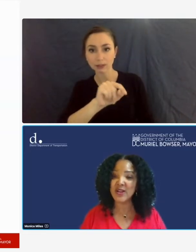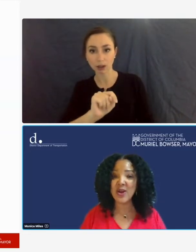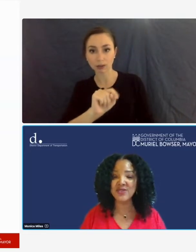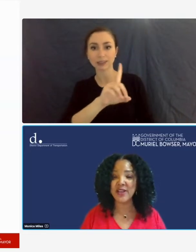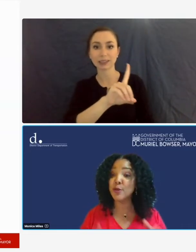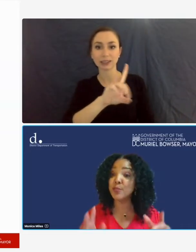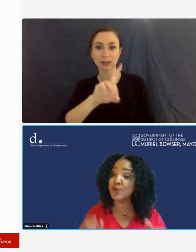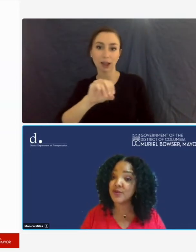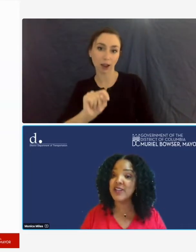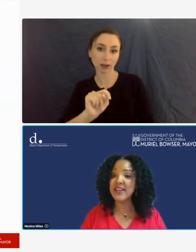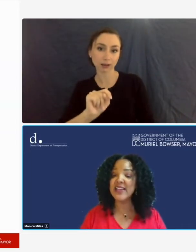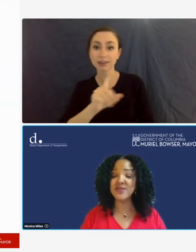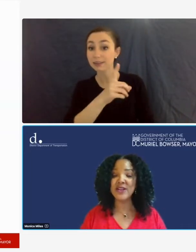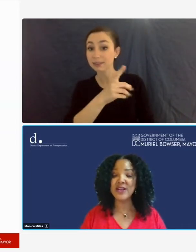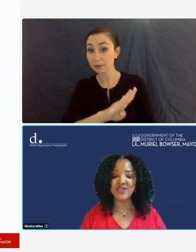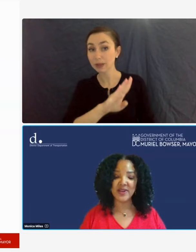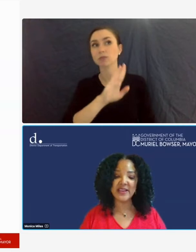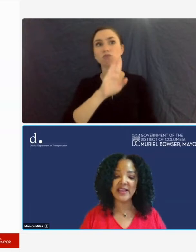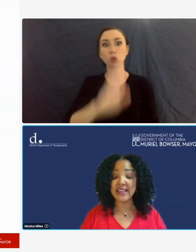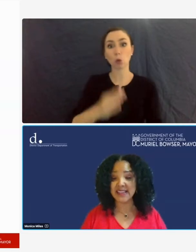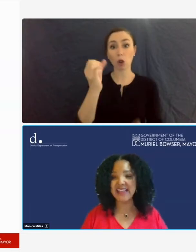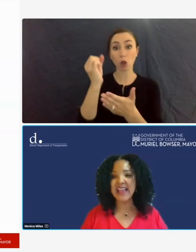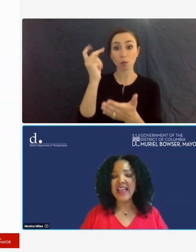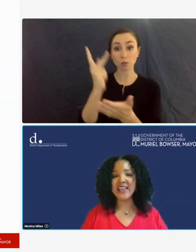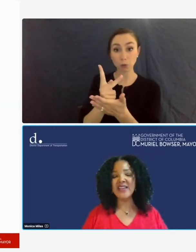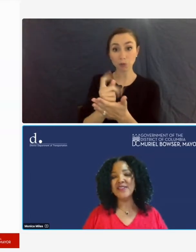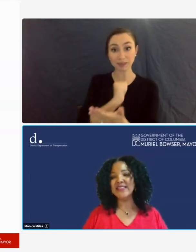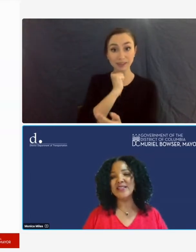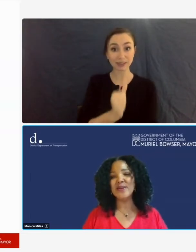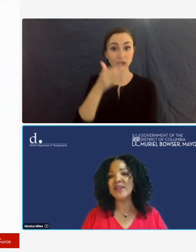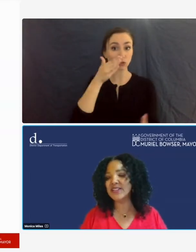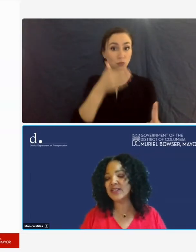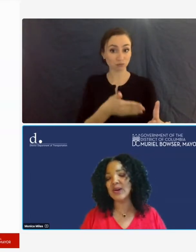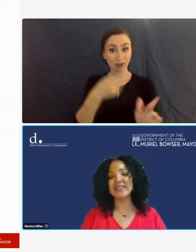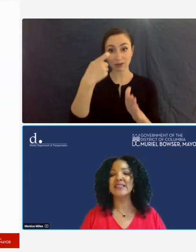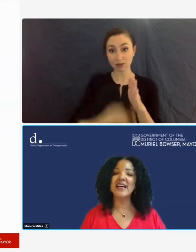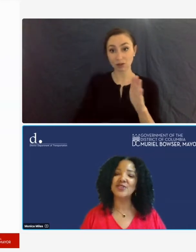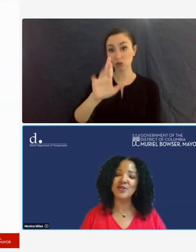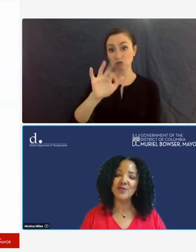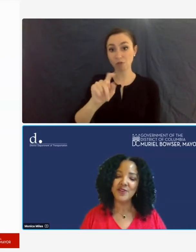rate your approved indirect cost rate is and if it's zero it just causes a lot of trouble for you